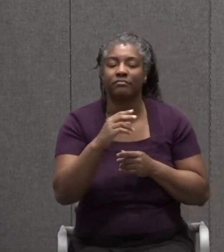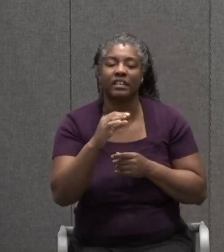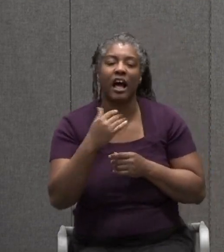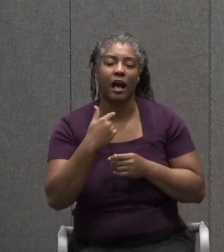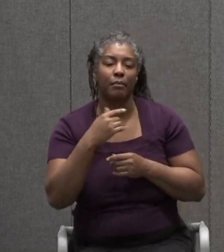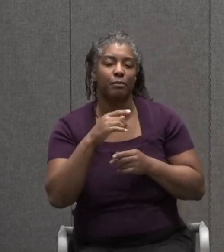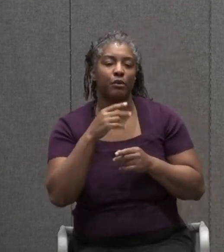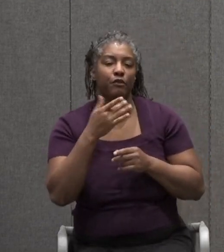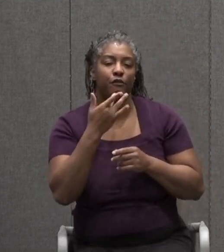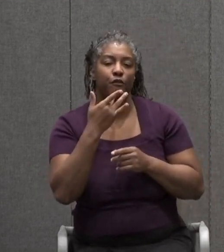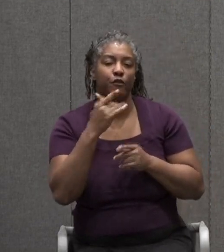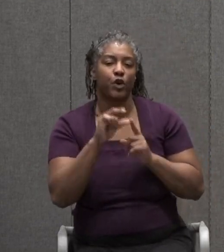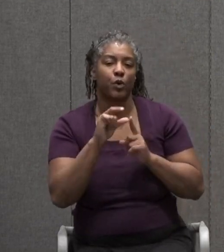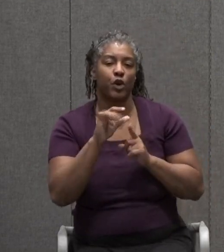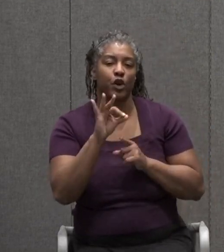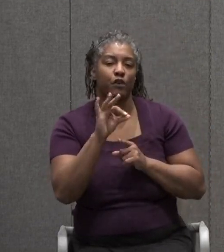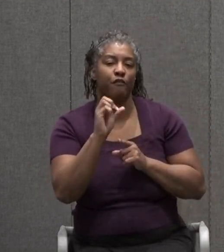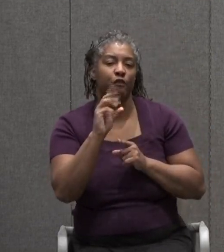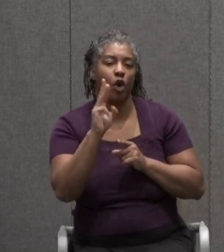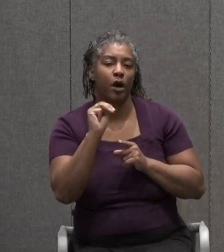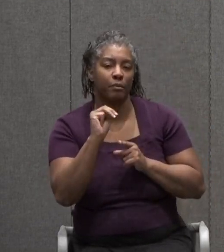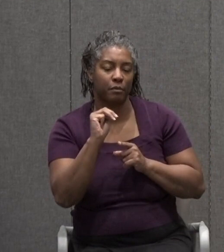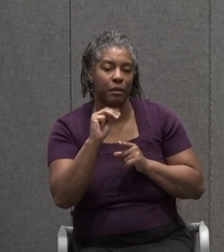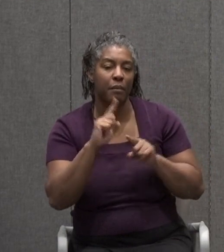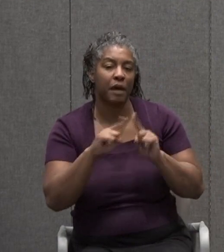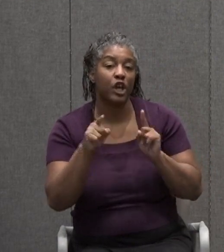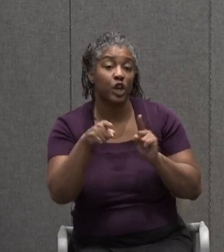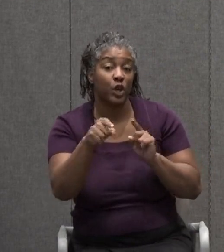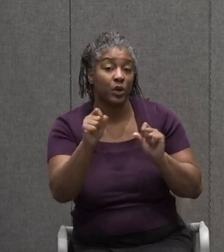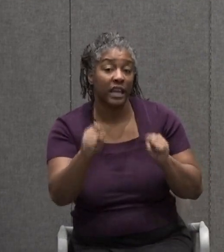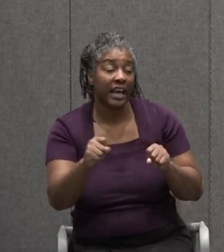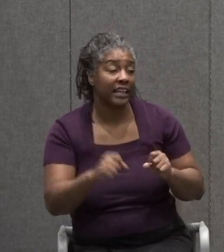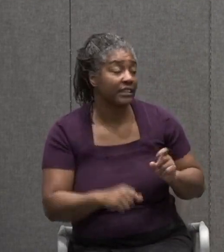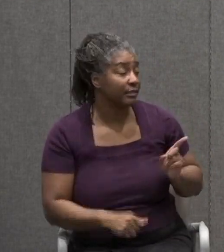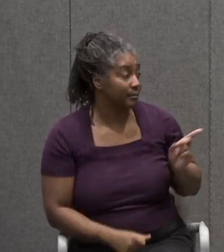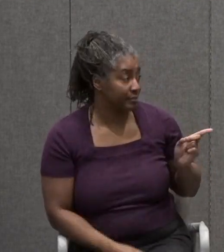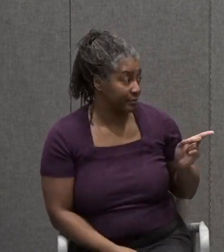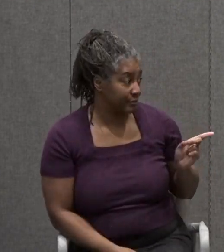whether it's dancer, or chair,